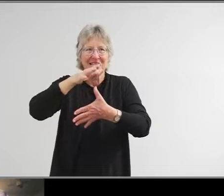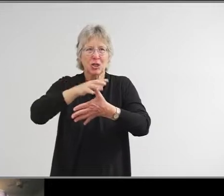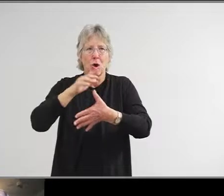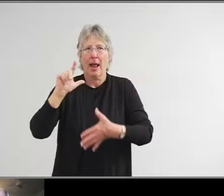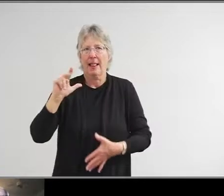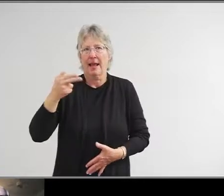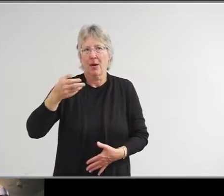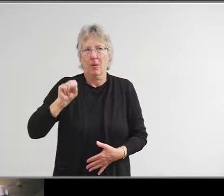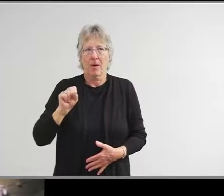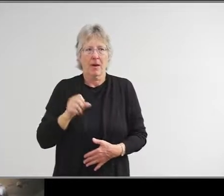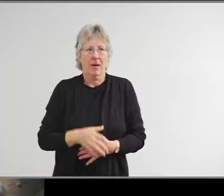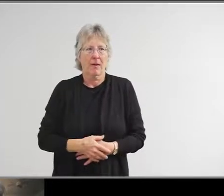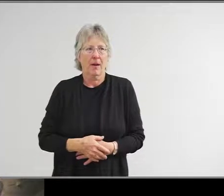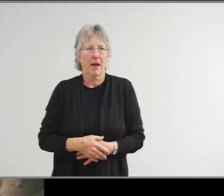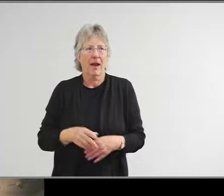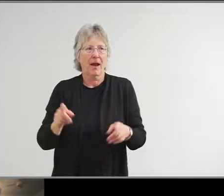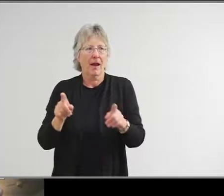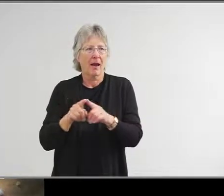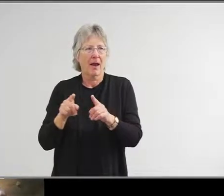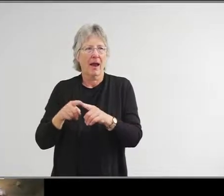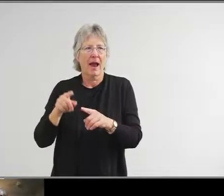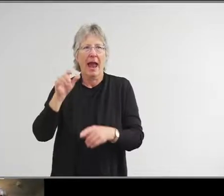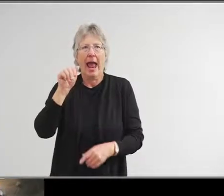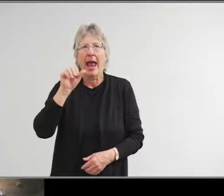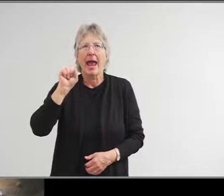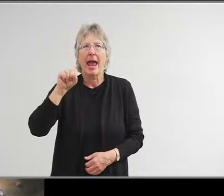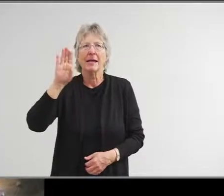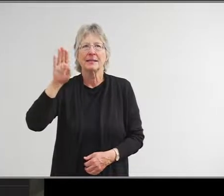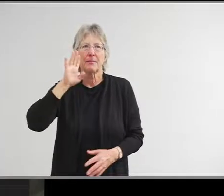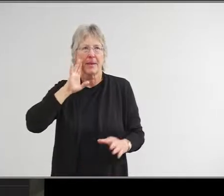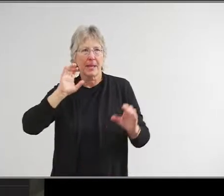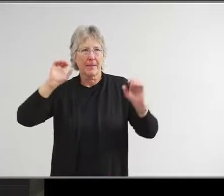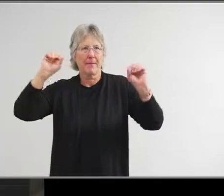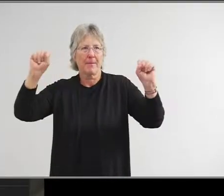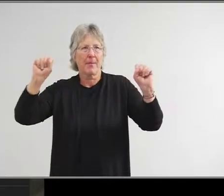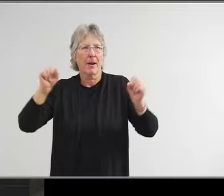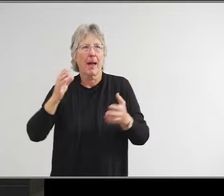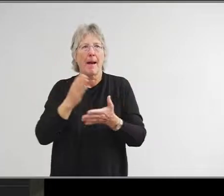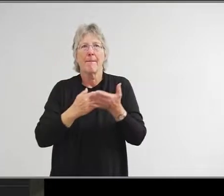and I'm the also the ASB president of part of the merit scholar program